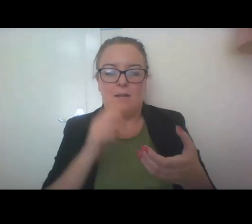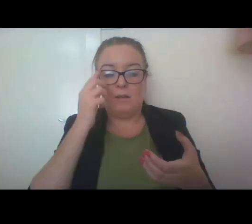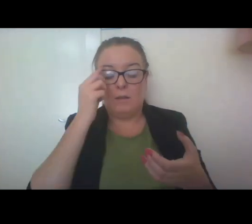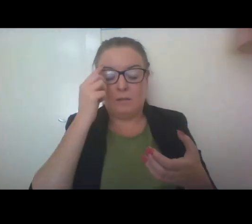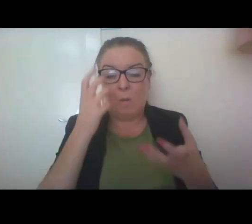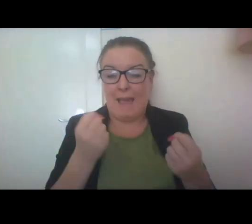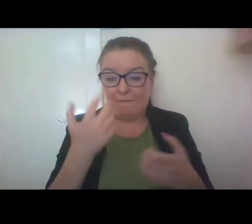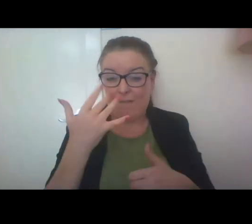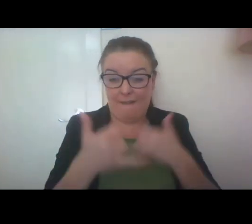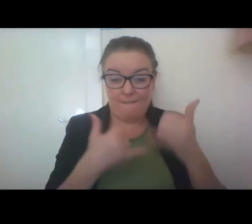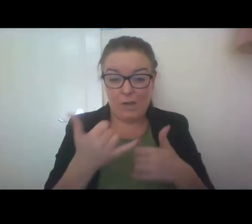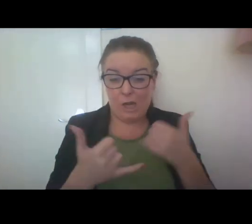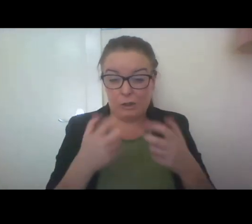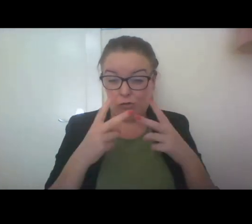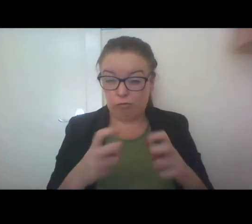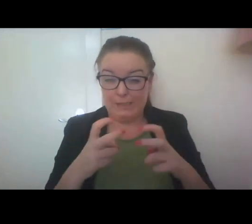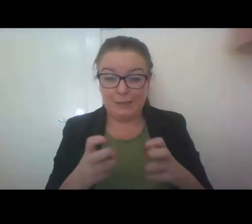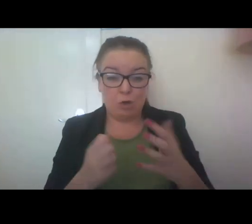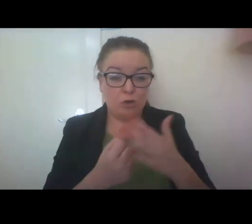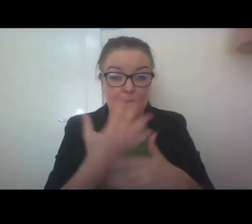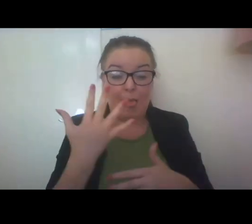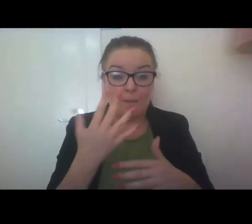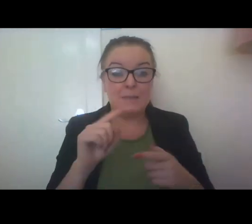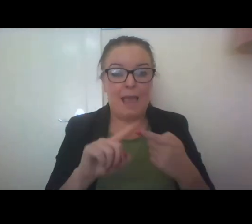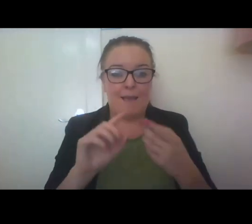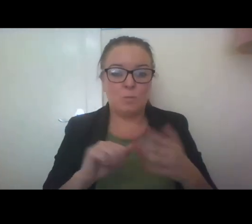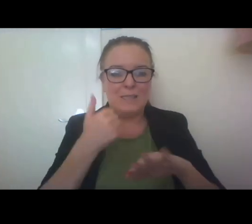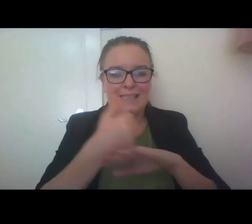the NaviLens code was created. So, how does it work?